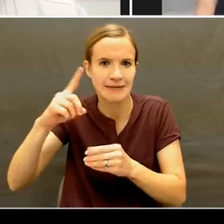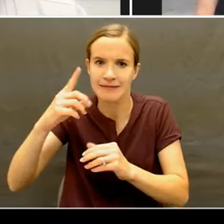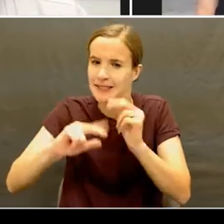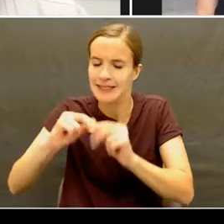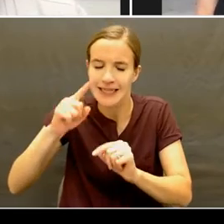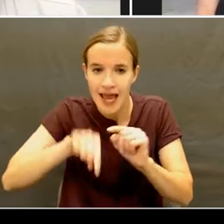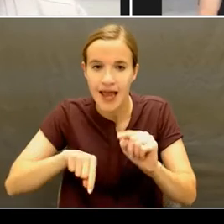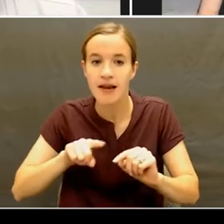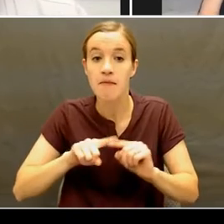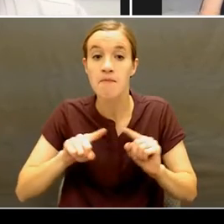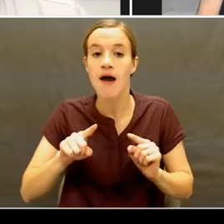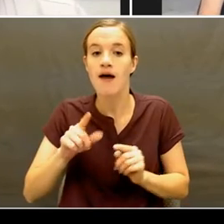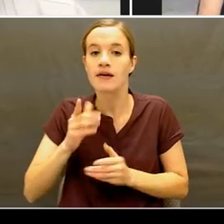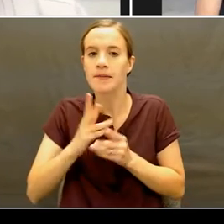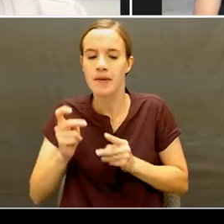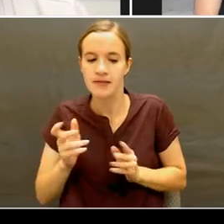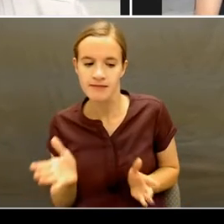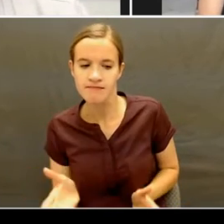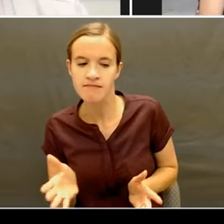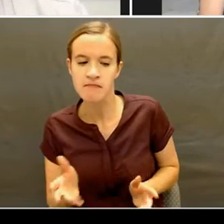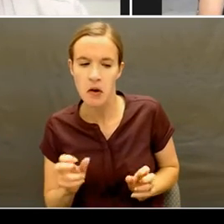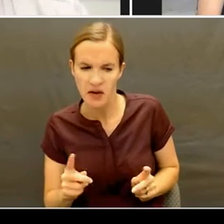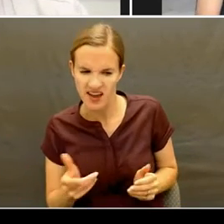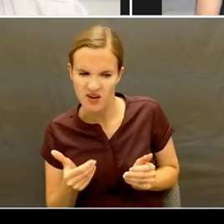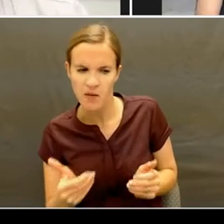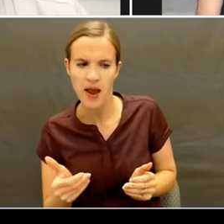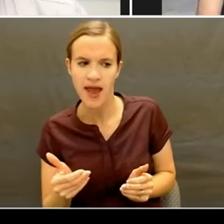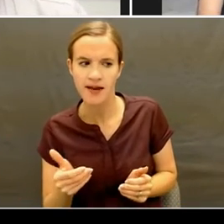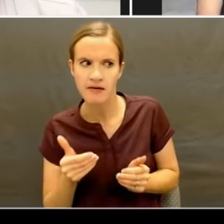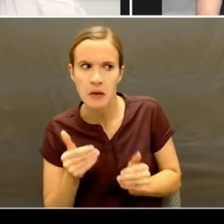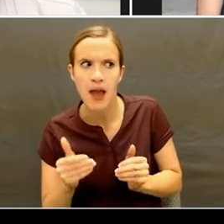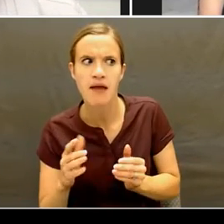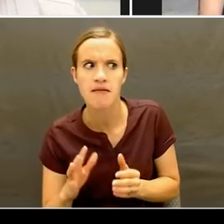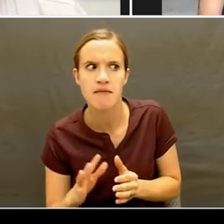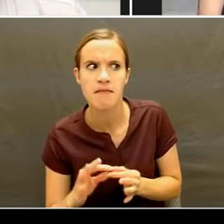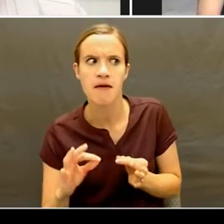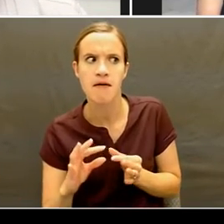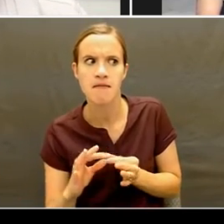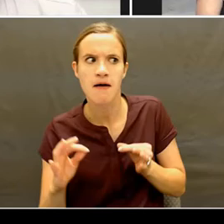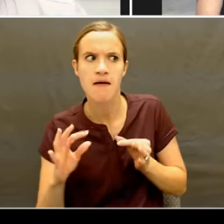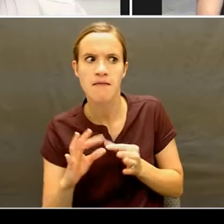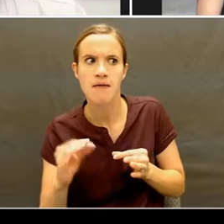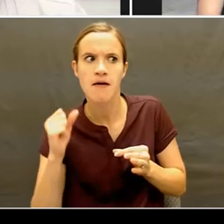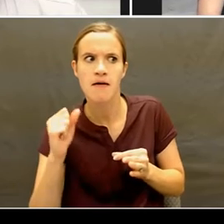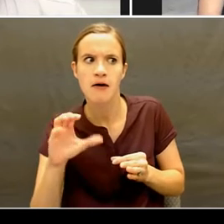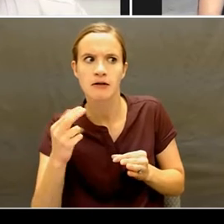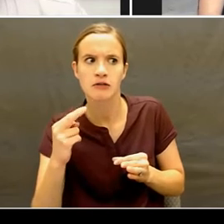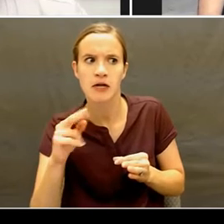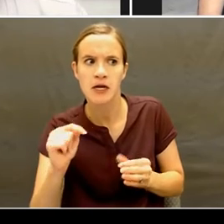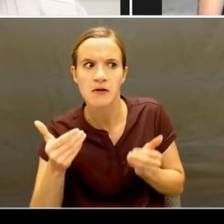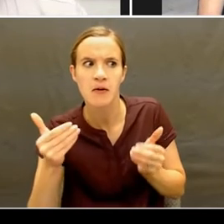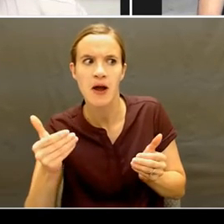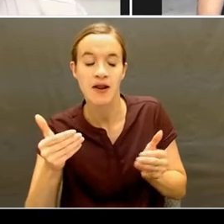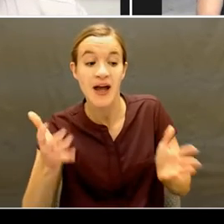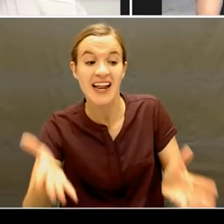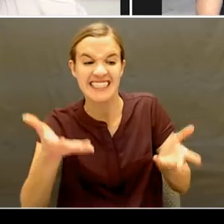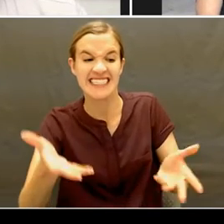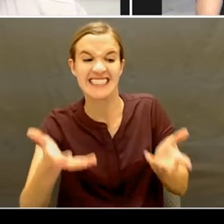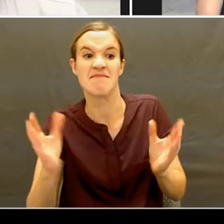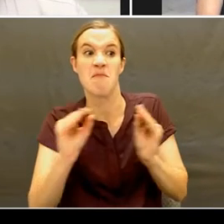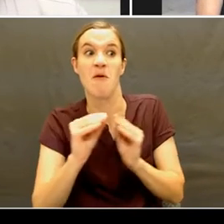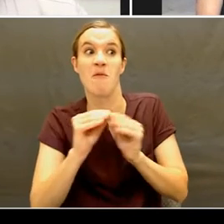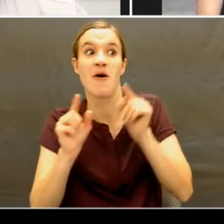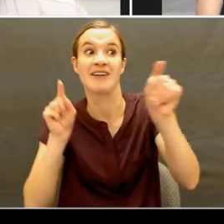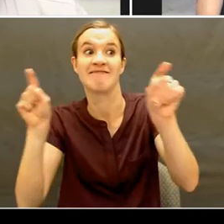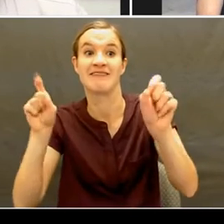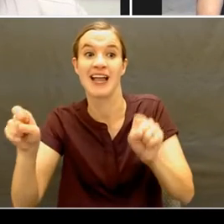know. So it was it was very, very, very interesting. Mark: Fascinating times. Tom: We,